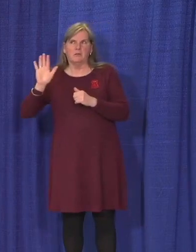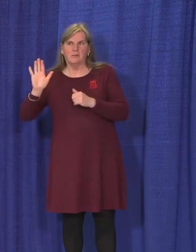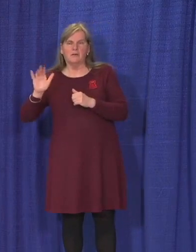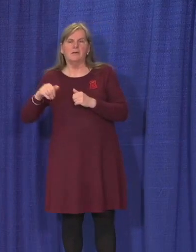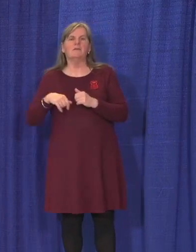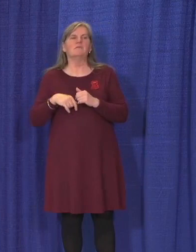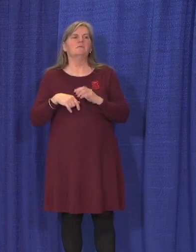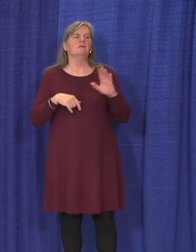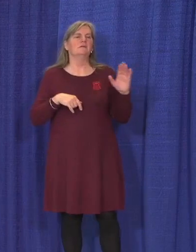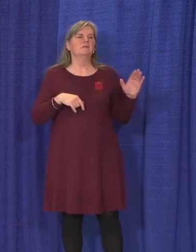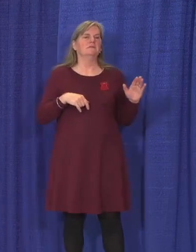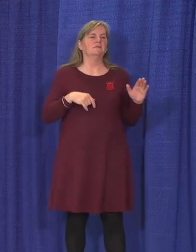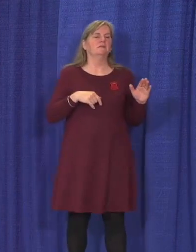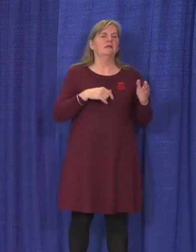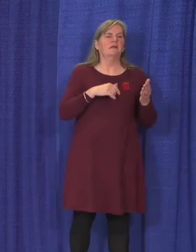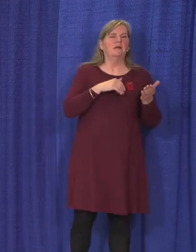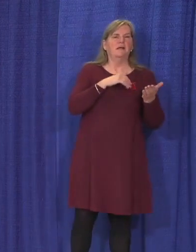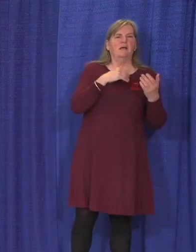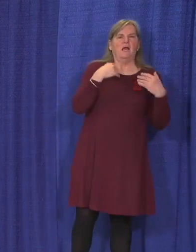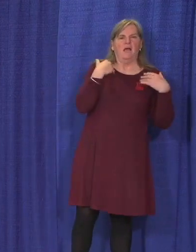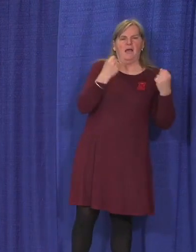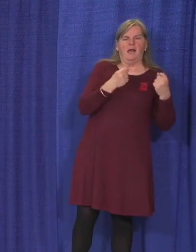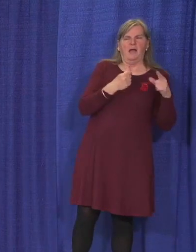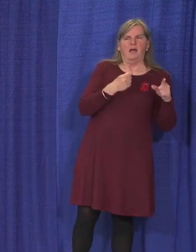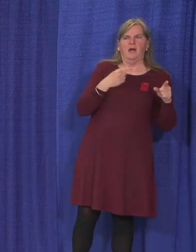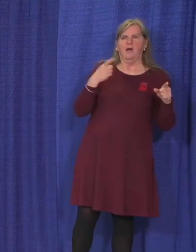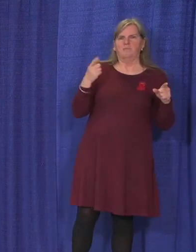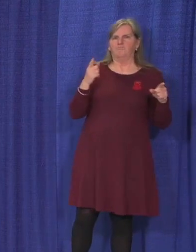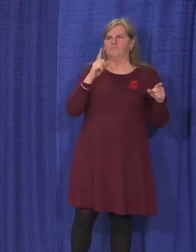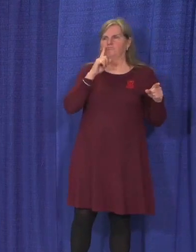The data is more about the recommendation.